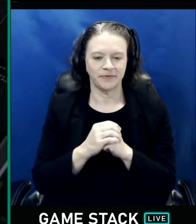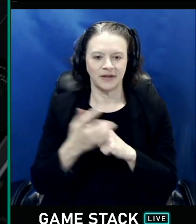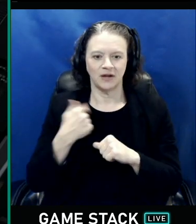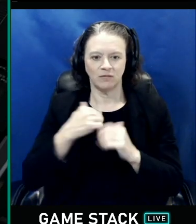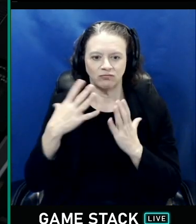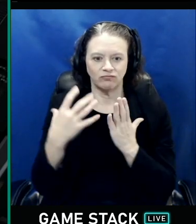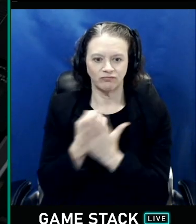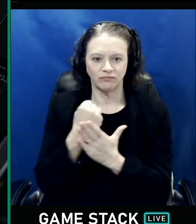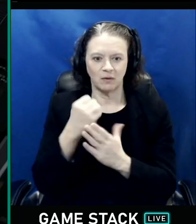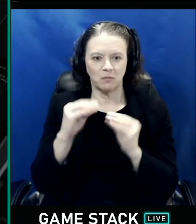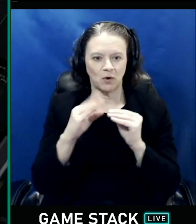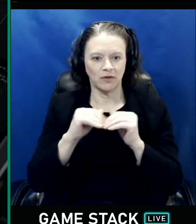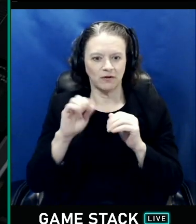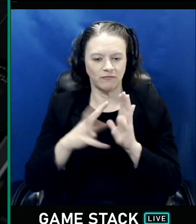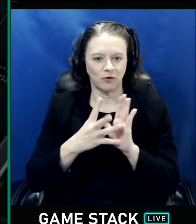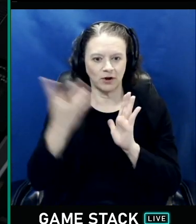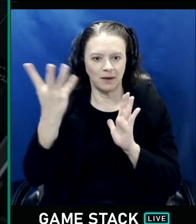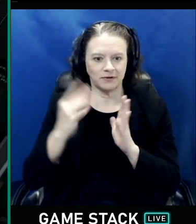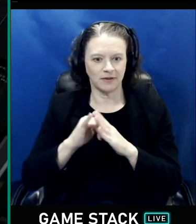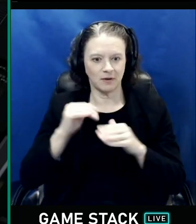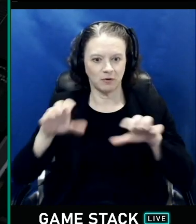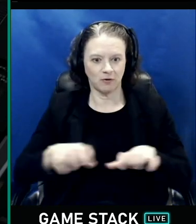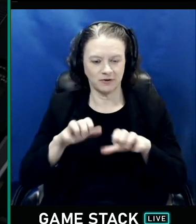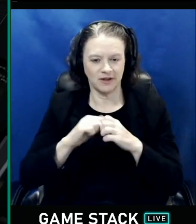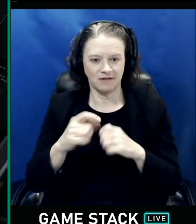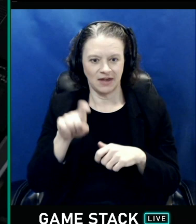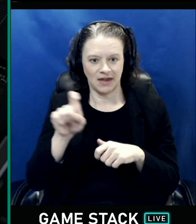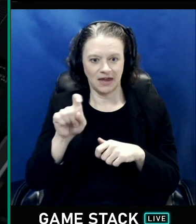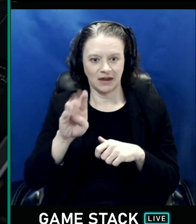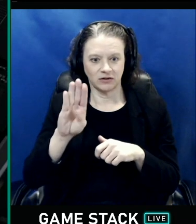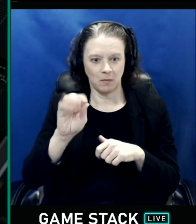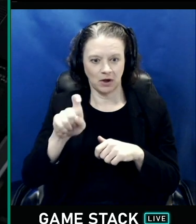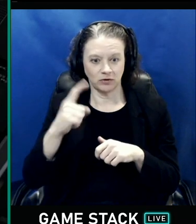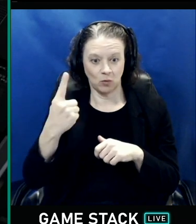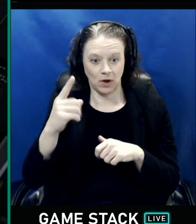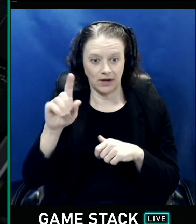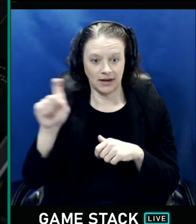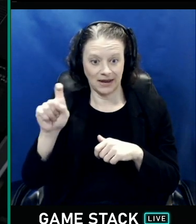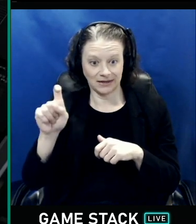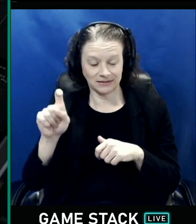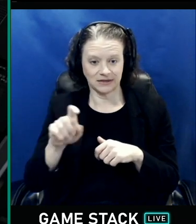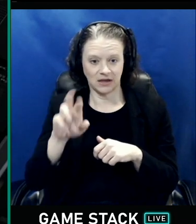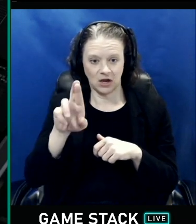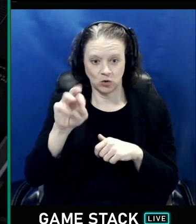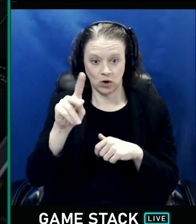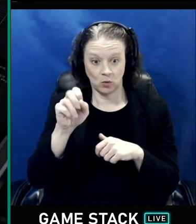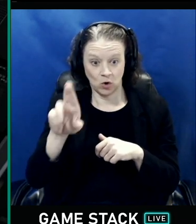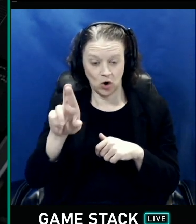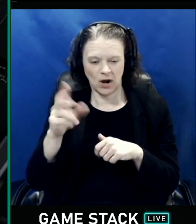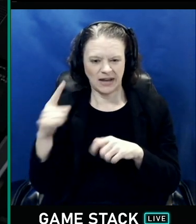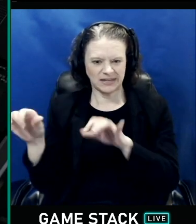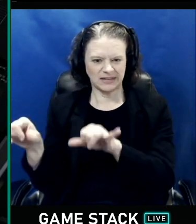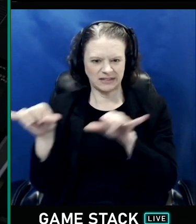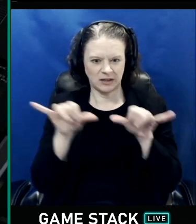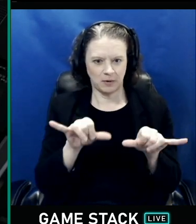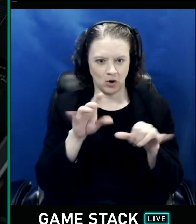delivering more than four times the performance of an Xbox One X. Note, Renoir has a similar CPU architecture, core count and cache size,